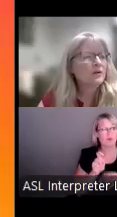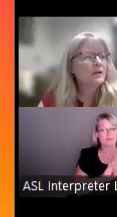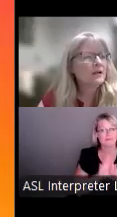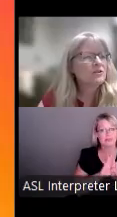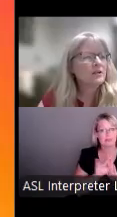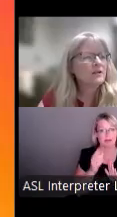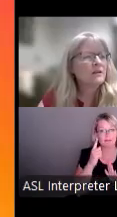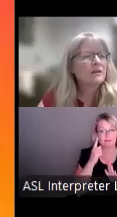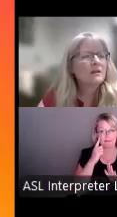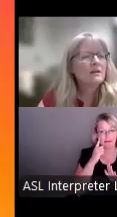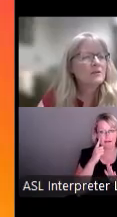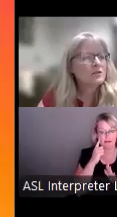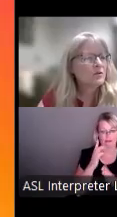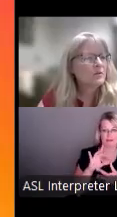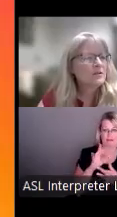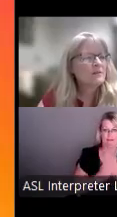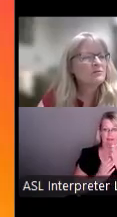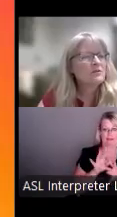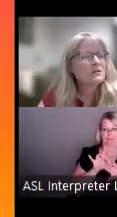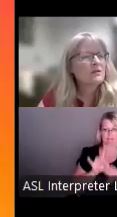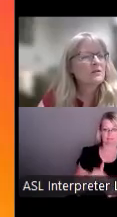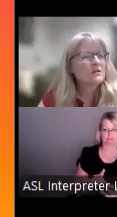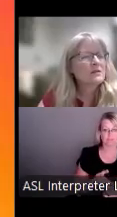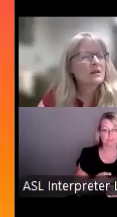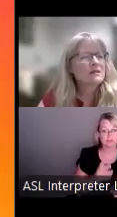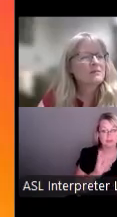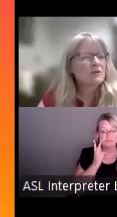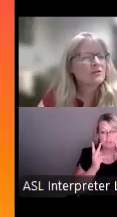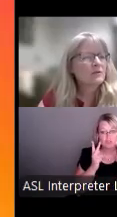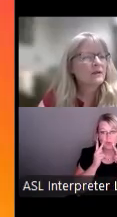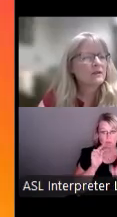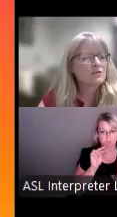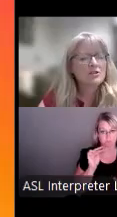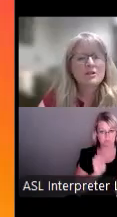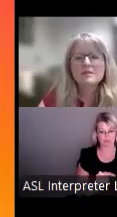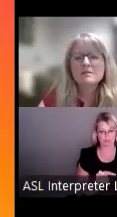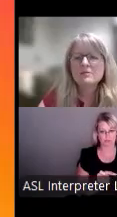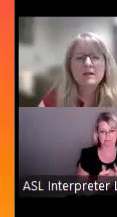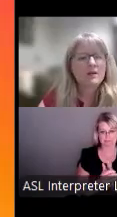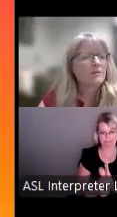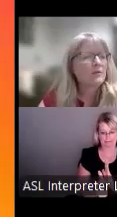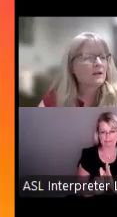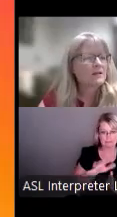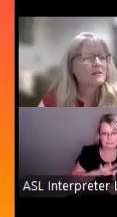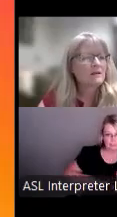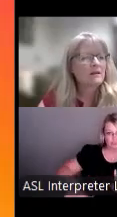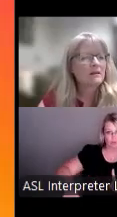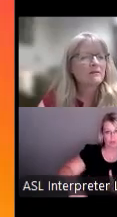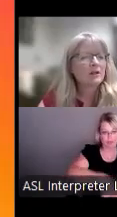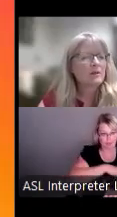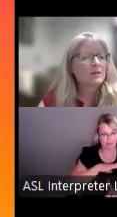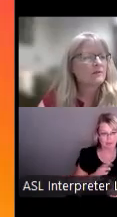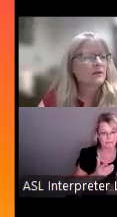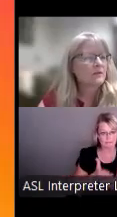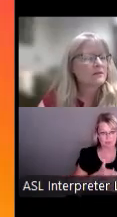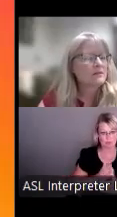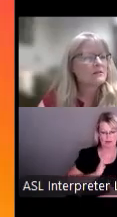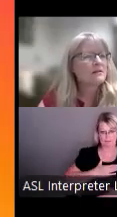coordination, visual perceptual skills, and spatial relationships between our bodies and the environment around us,